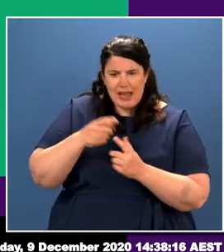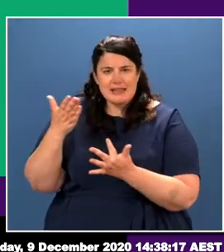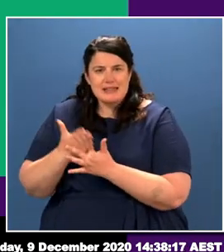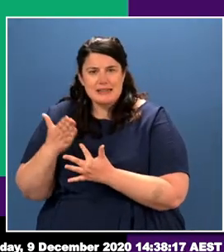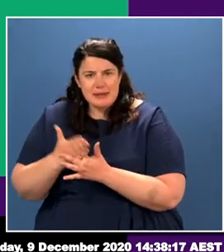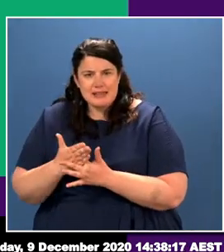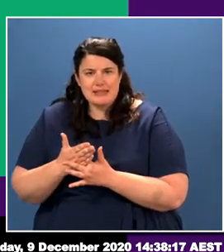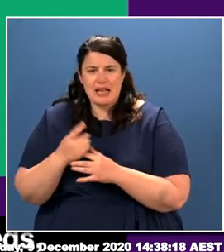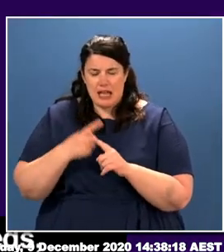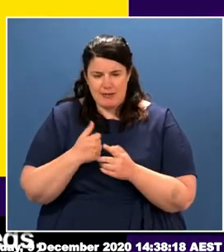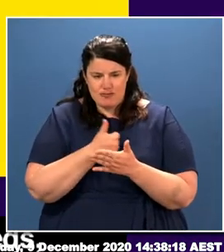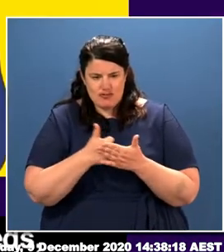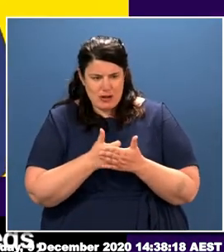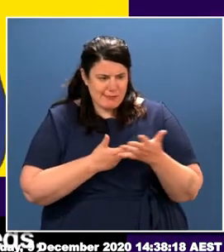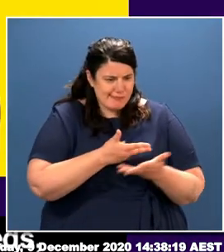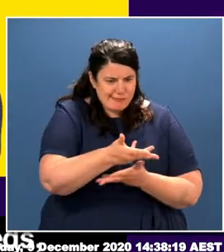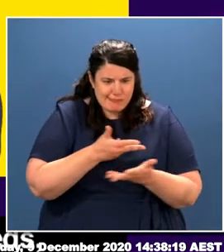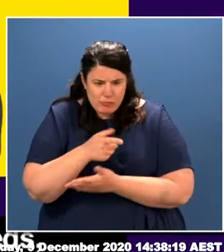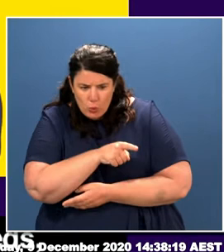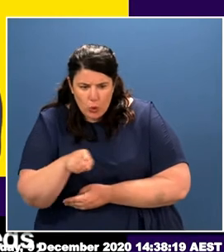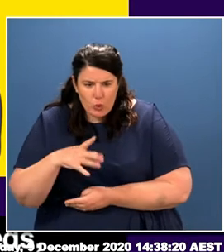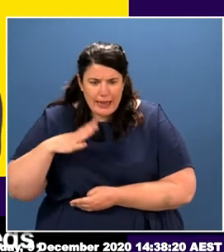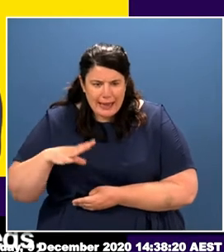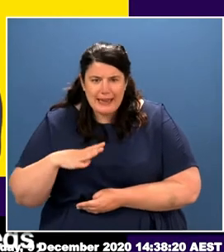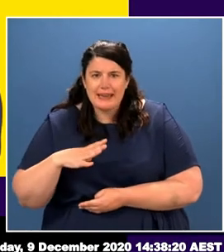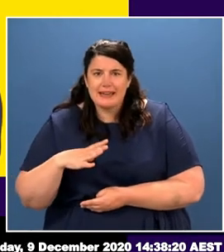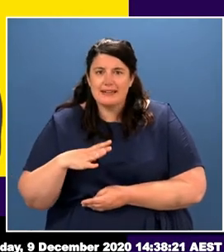and by regularly checking in with your staff's needs, not only will you attract